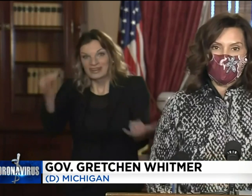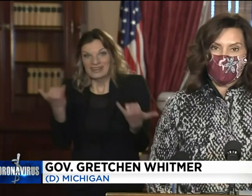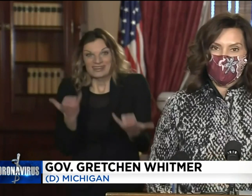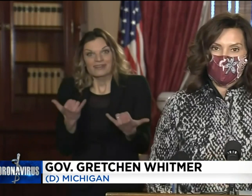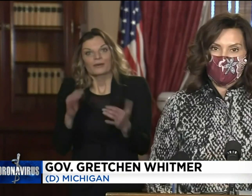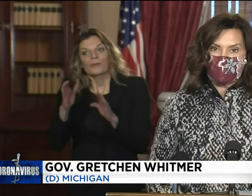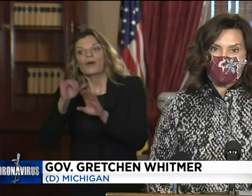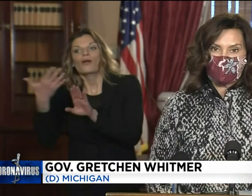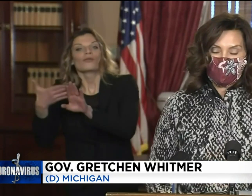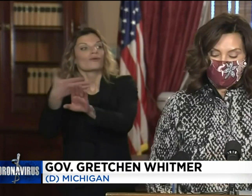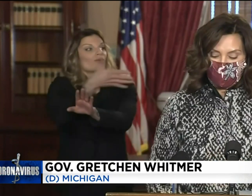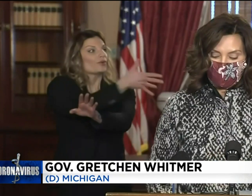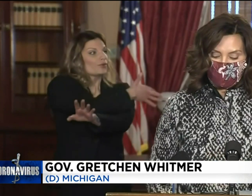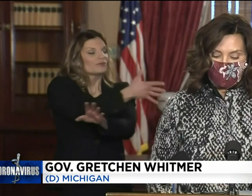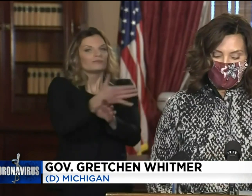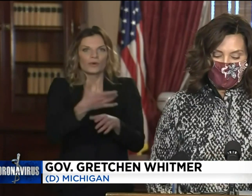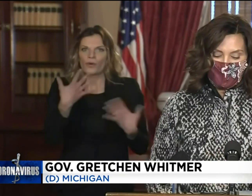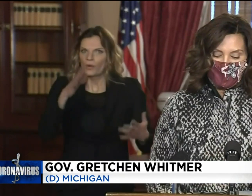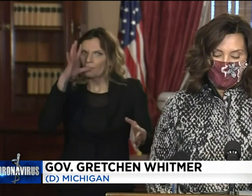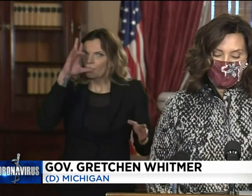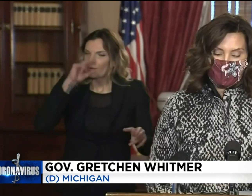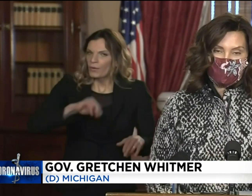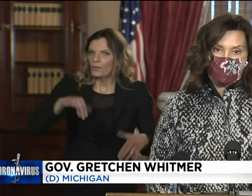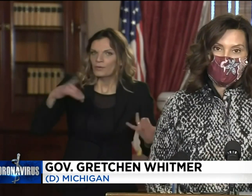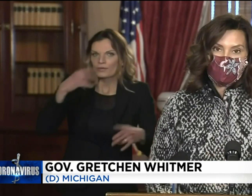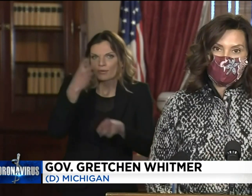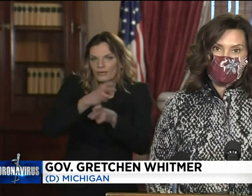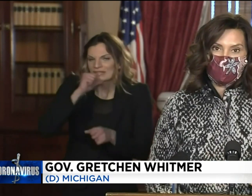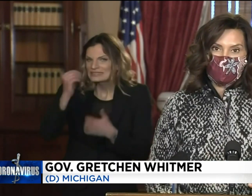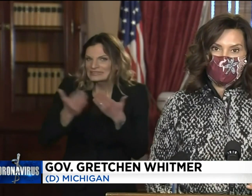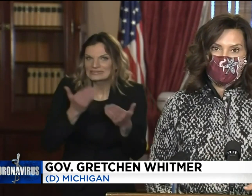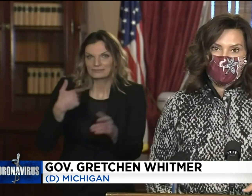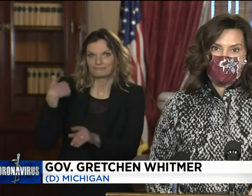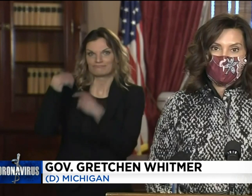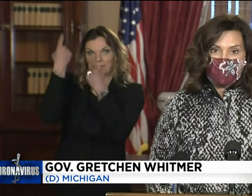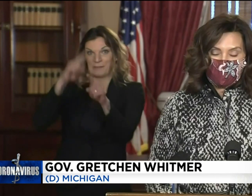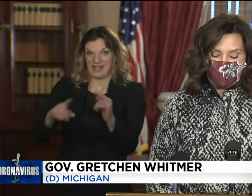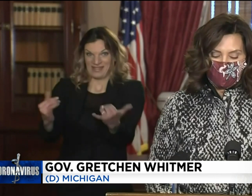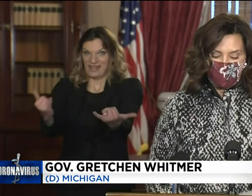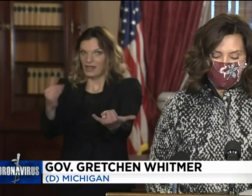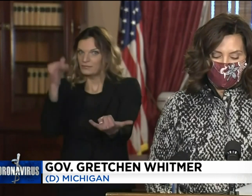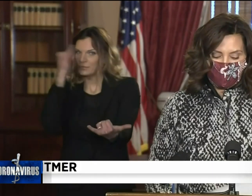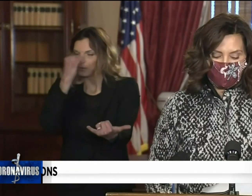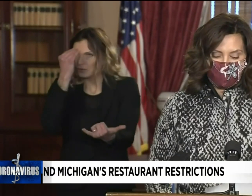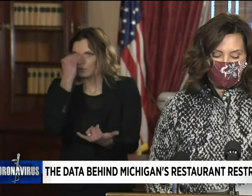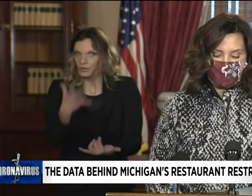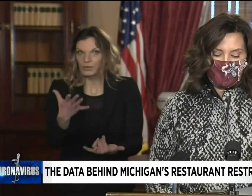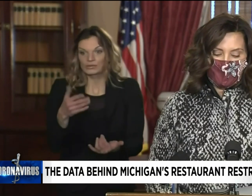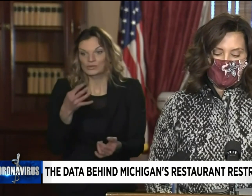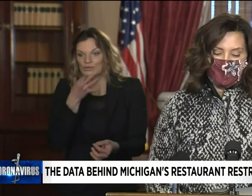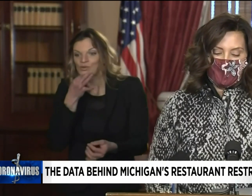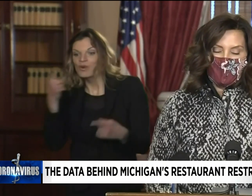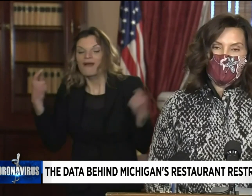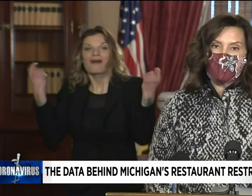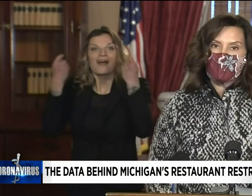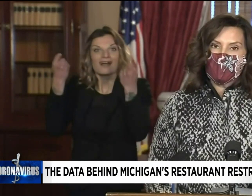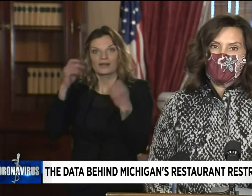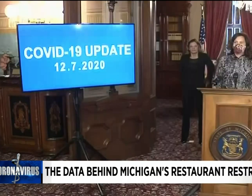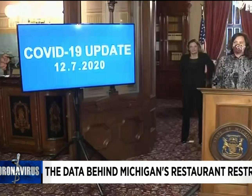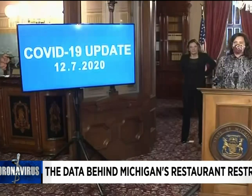THIS MAY BE THE MOST DIFFICULT TIME IN OUR WHOLE STRUGGLE WITH COVID-19 SINCE MARCH, ESPECIALLY WITH THE